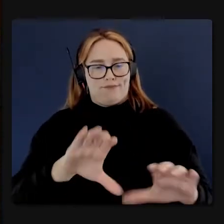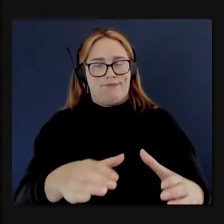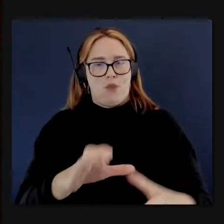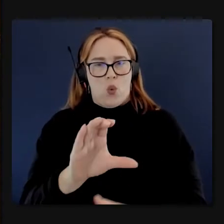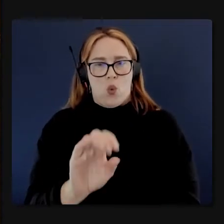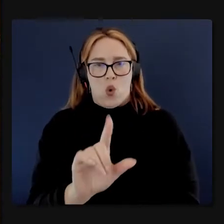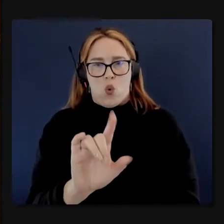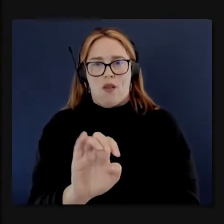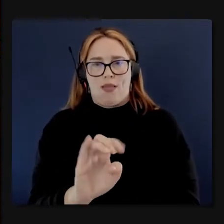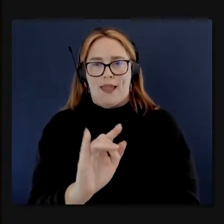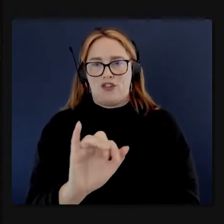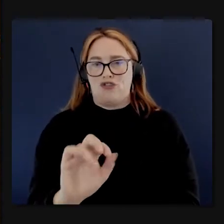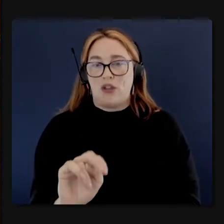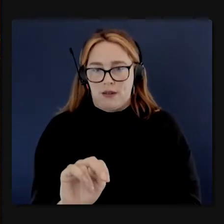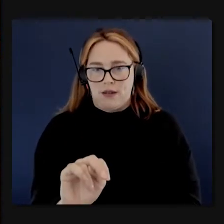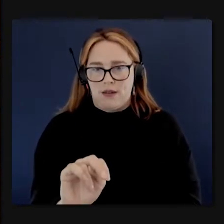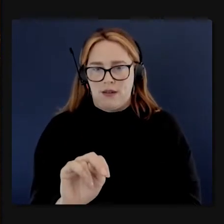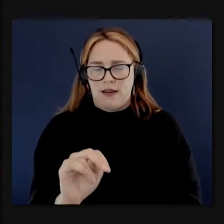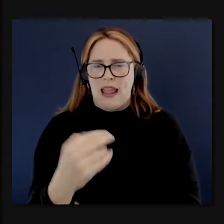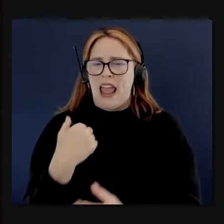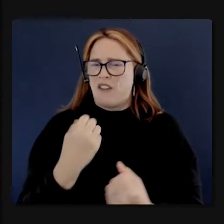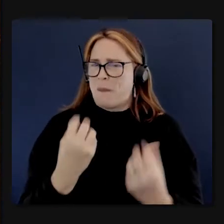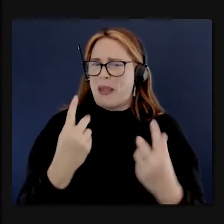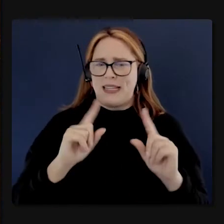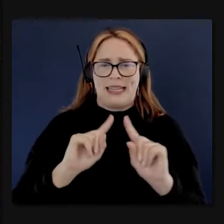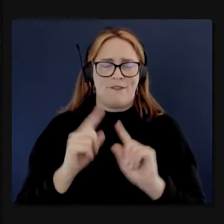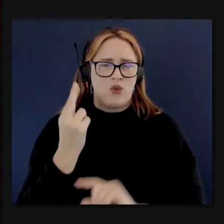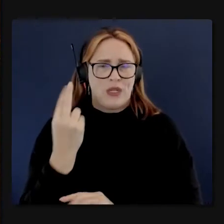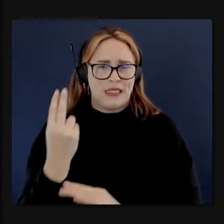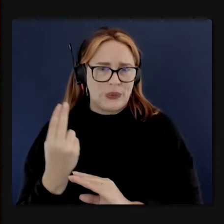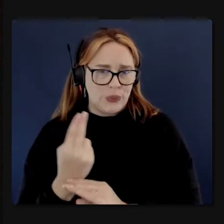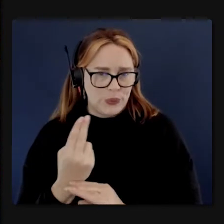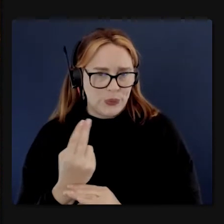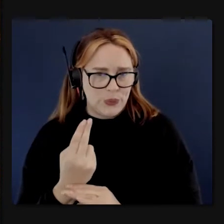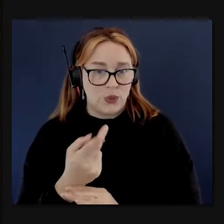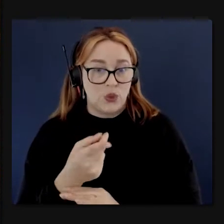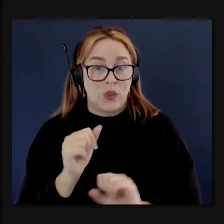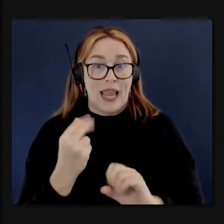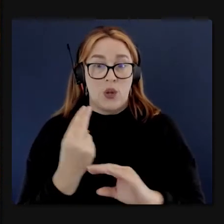There are many use cases for this feature. You can use it to merge,